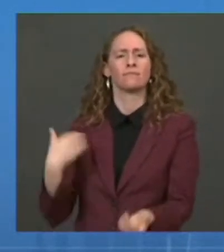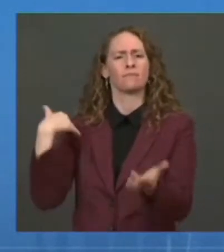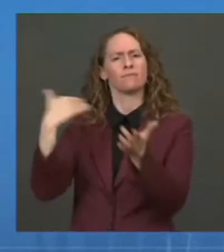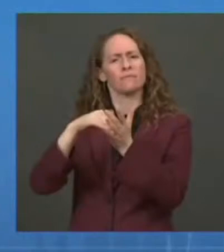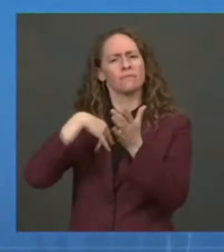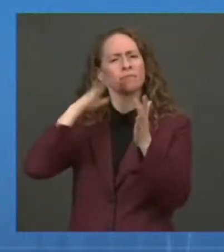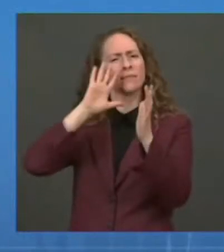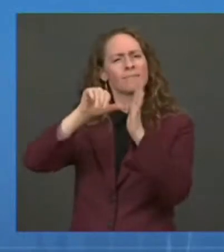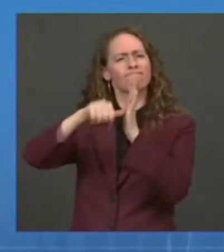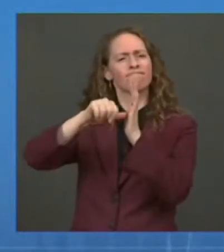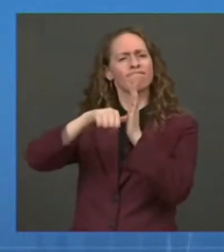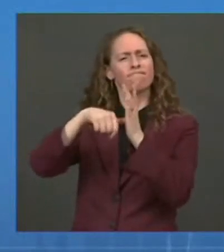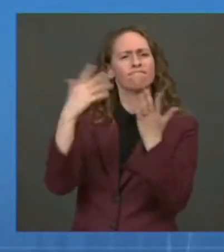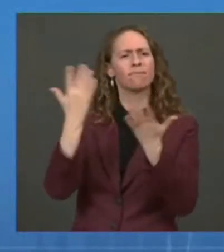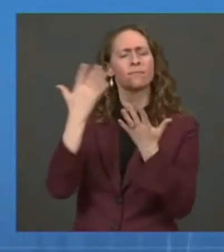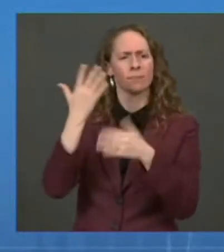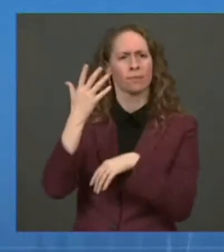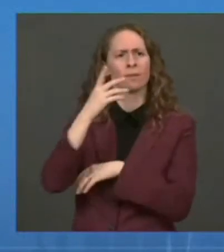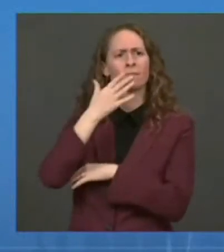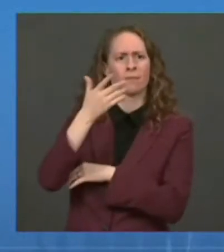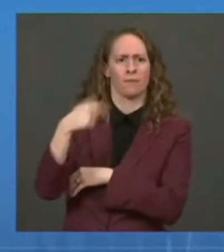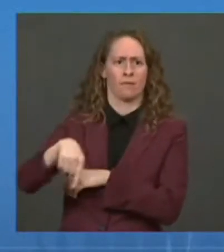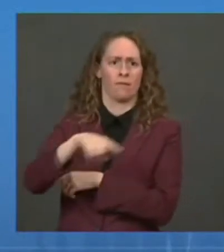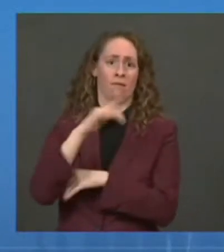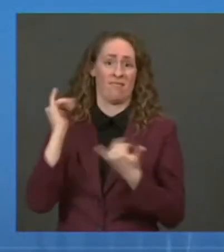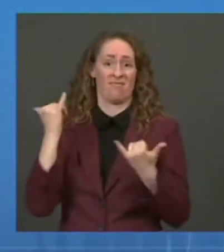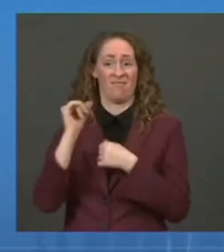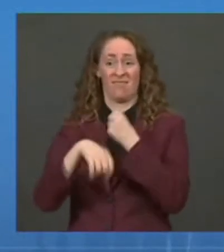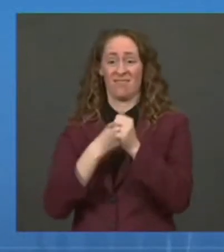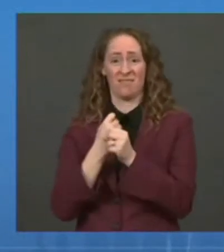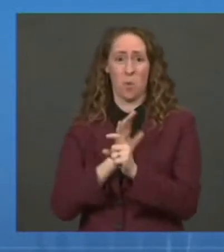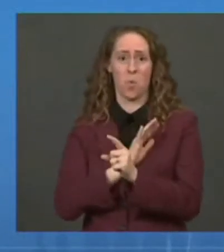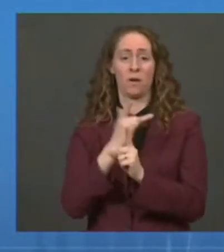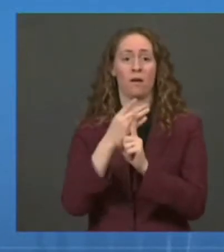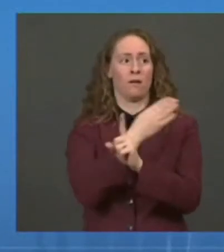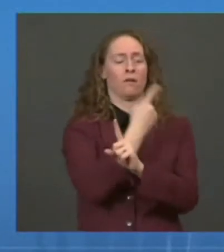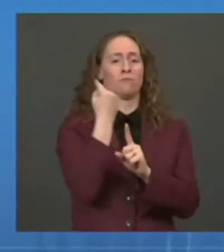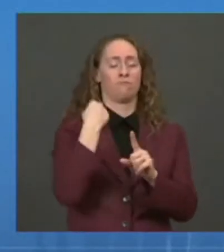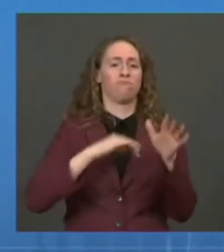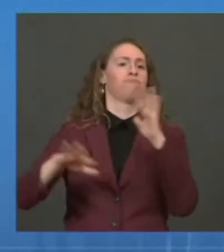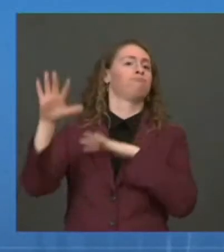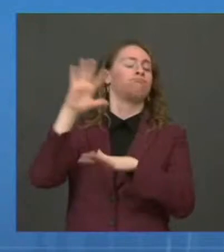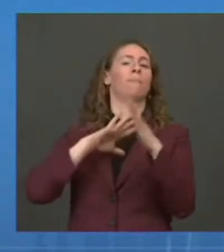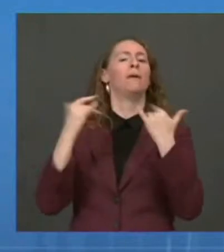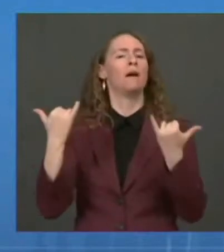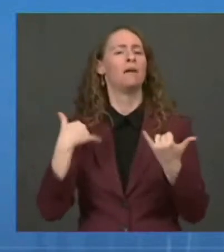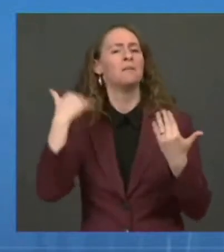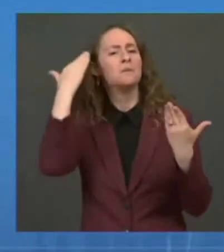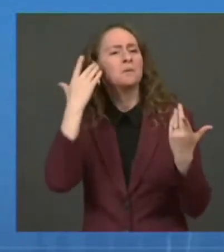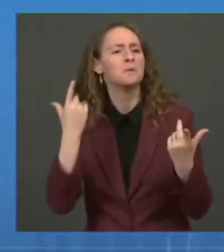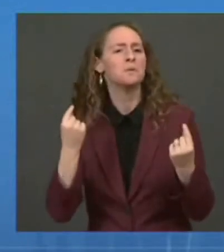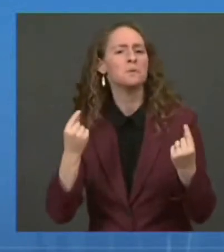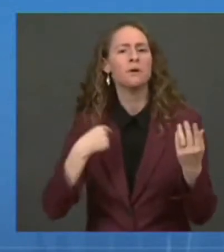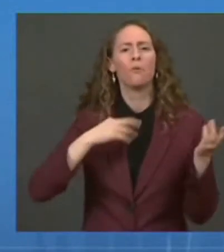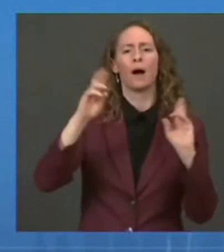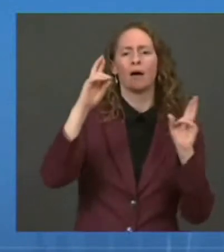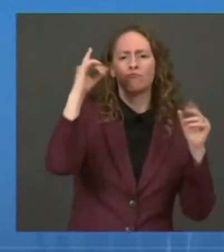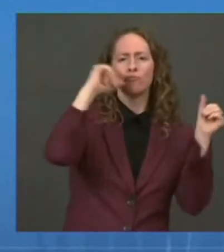FAR BETTER POSITION NOW THAN WE WERE AT THIS TIME LAST YEAR. NOT ONLY DO WE NOW HAVE